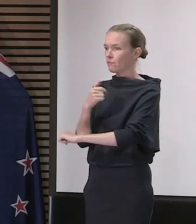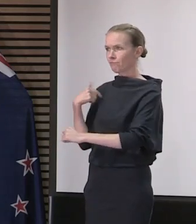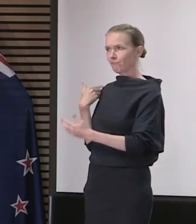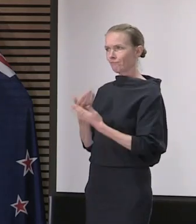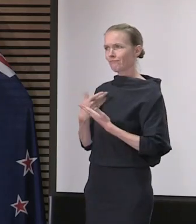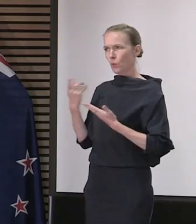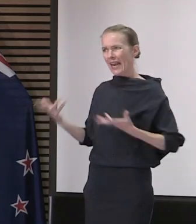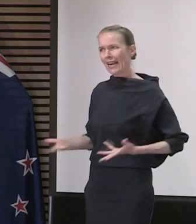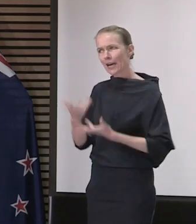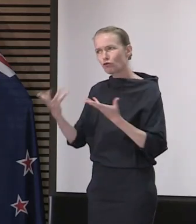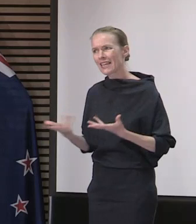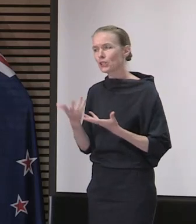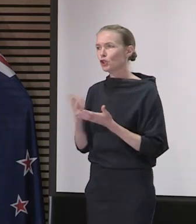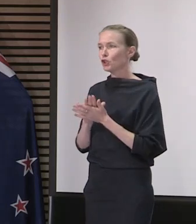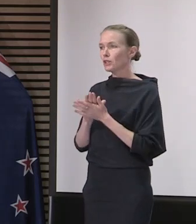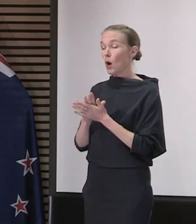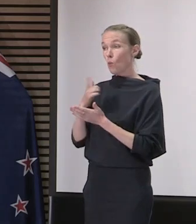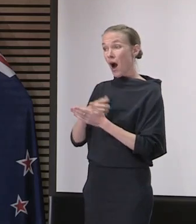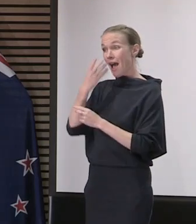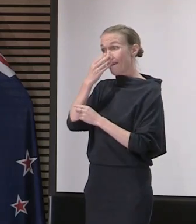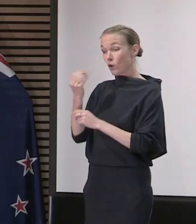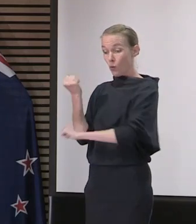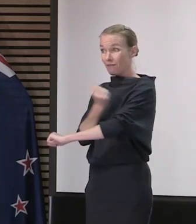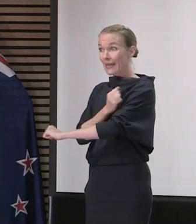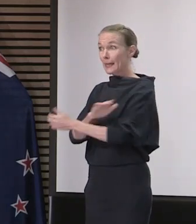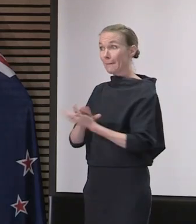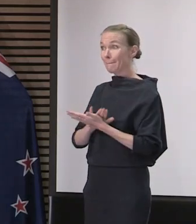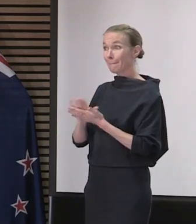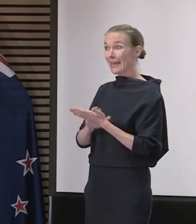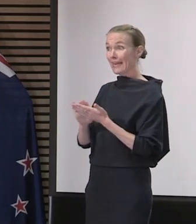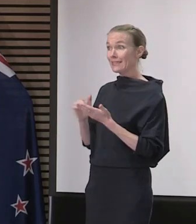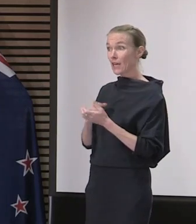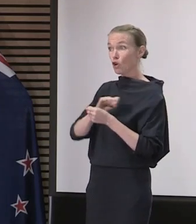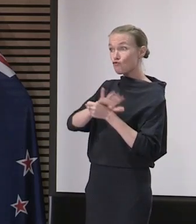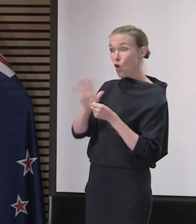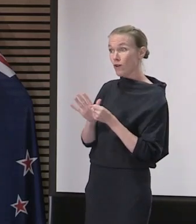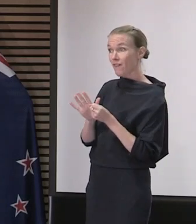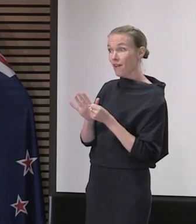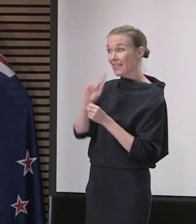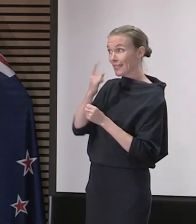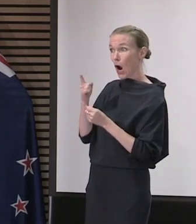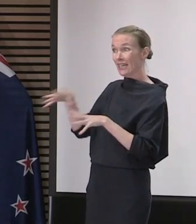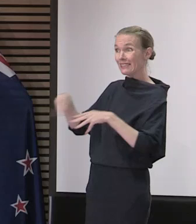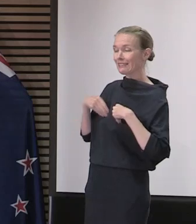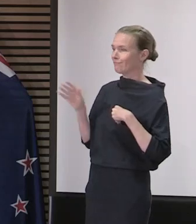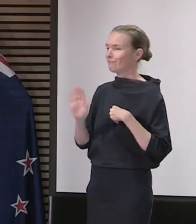we have been plugging hard this year. Not because the flu vaccine gives any protection